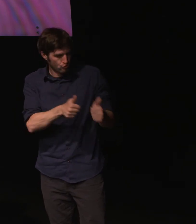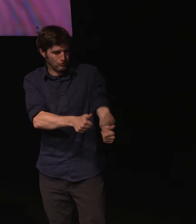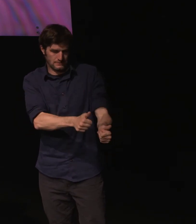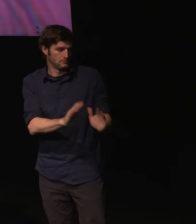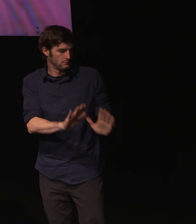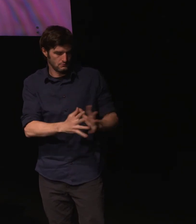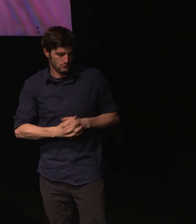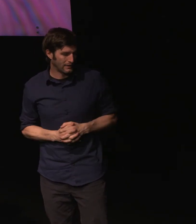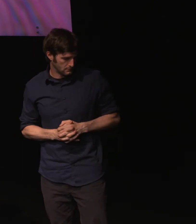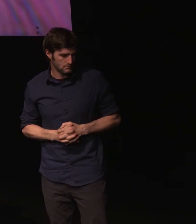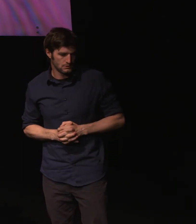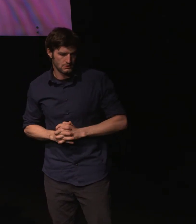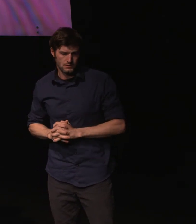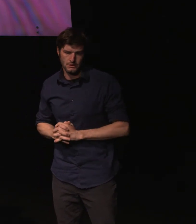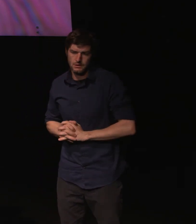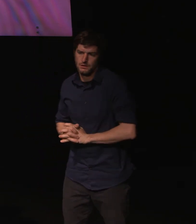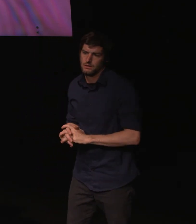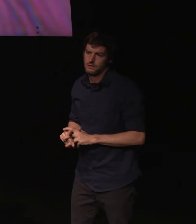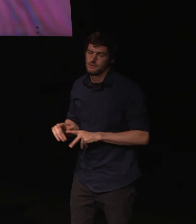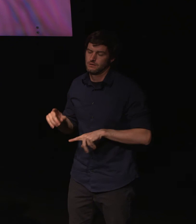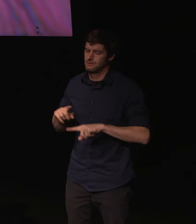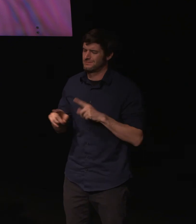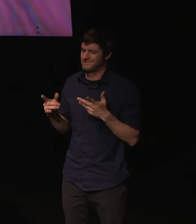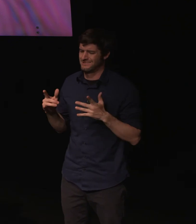But at the same time, like that's not why I'm doing it.